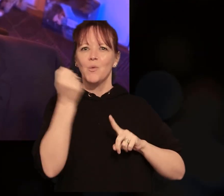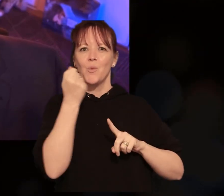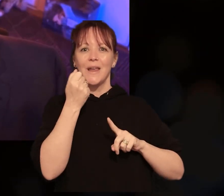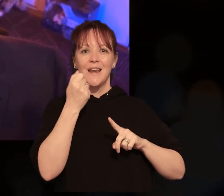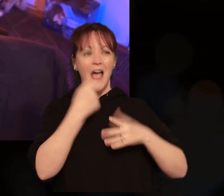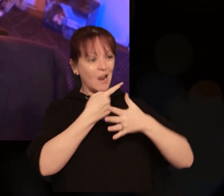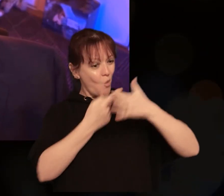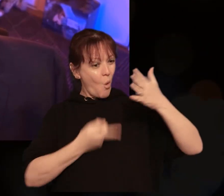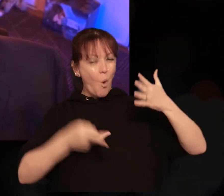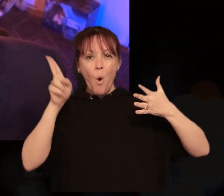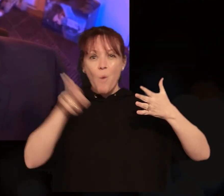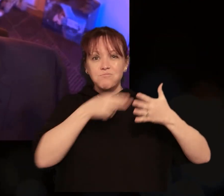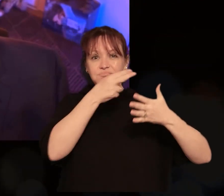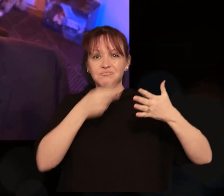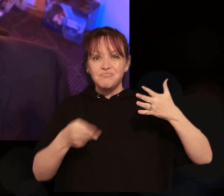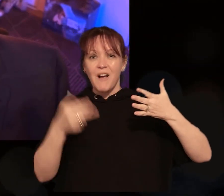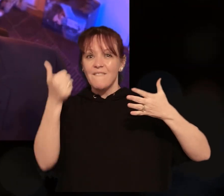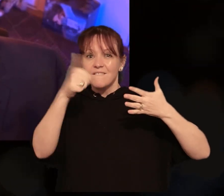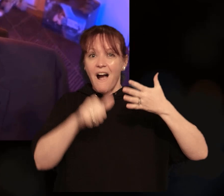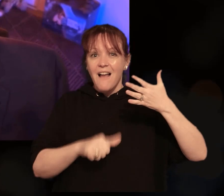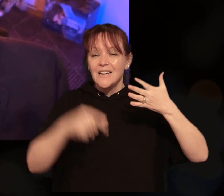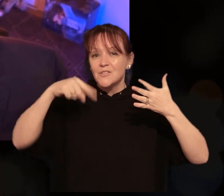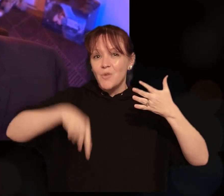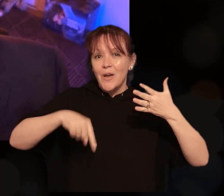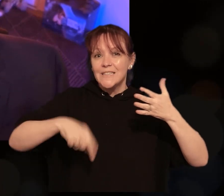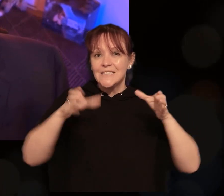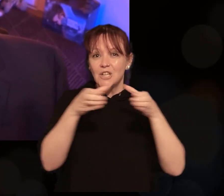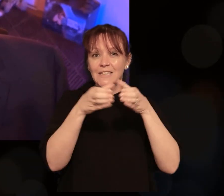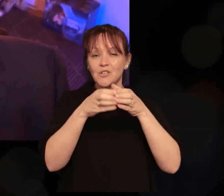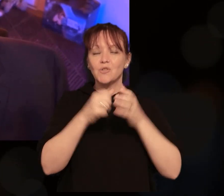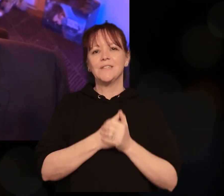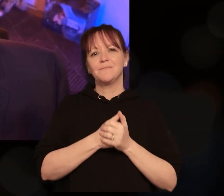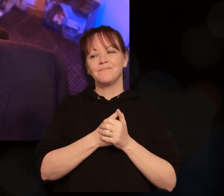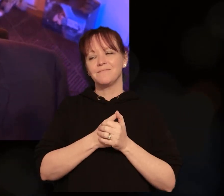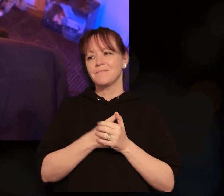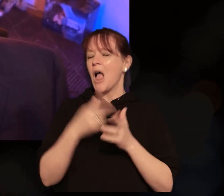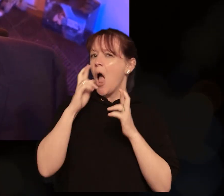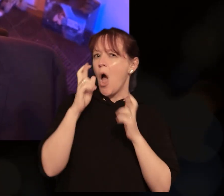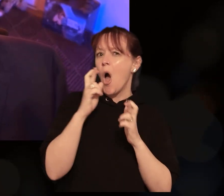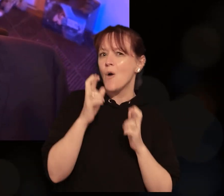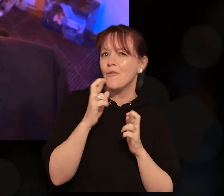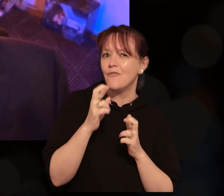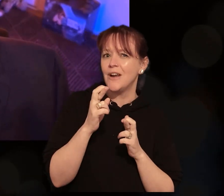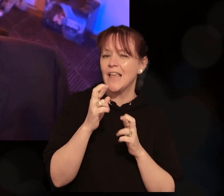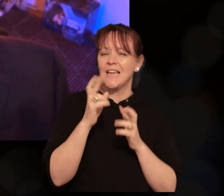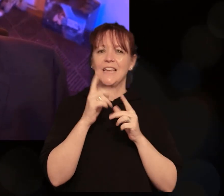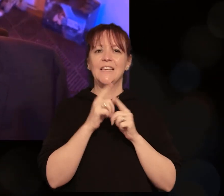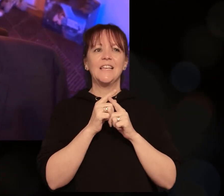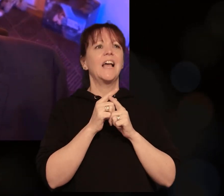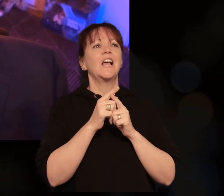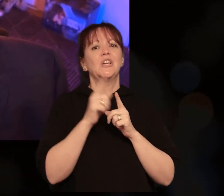I hope we can see from today's winners and finalists that your hard work is paying off, the wind is changing.